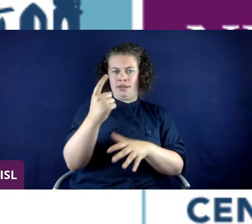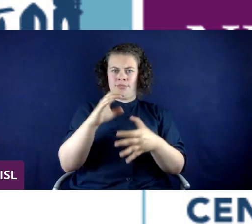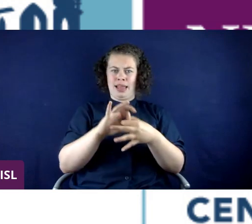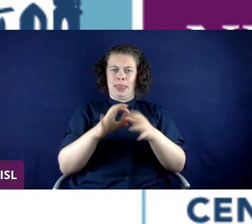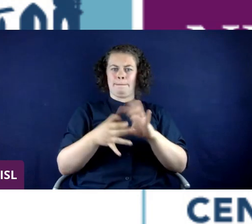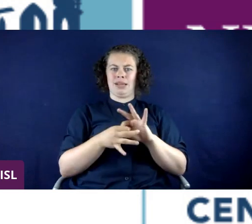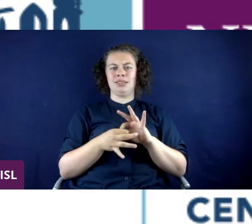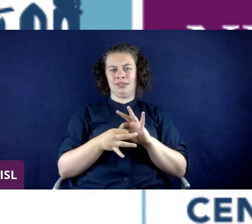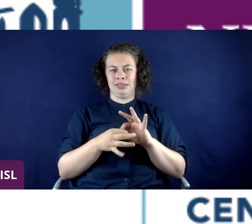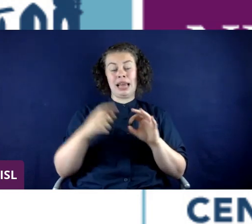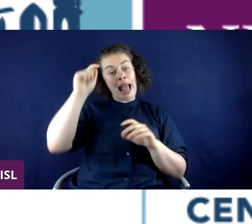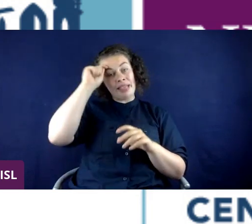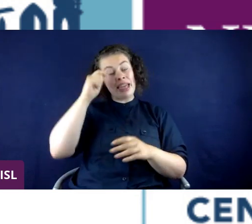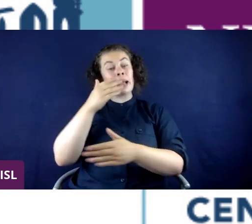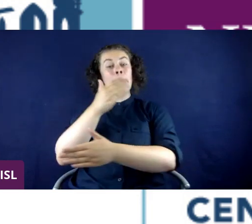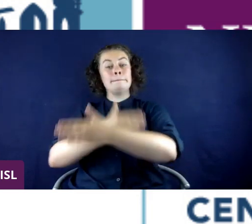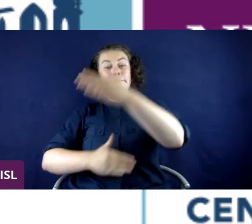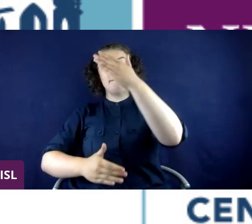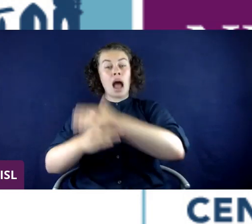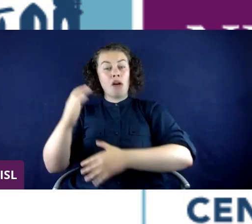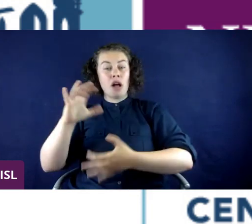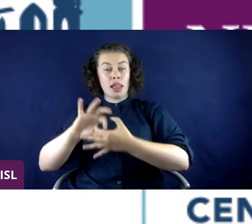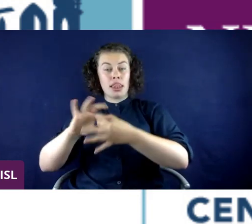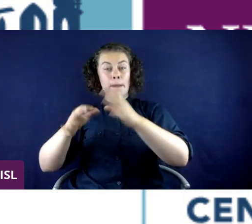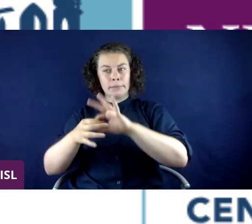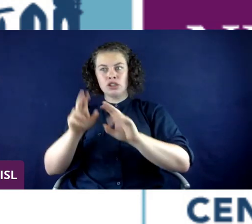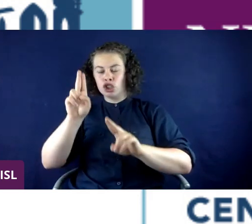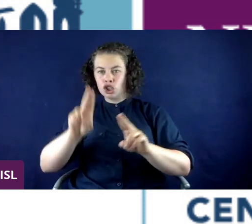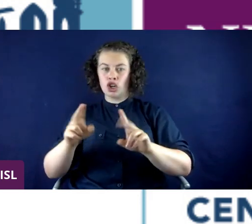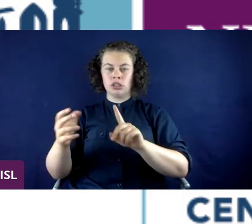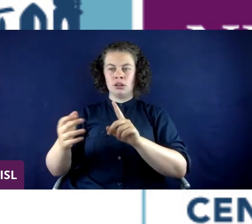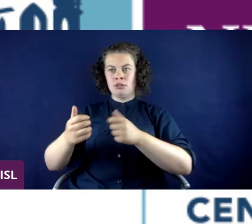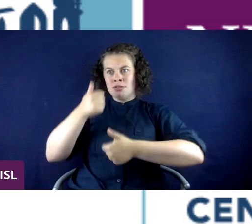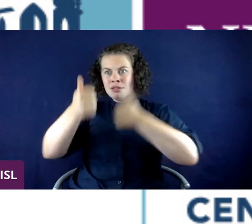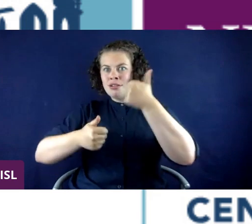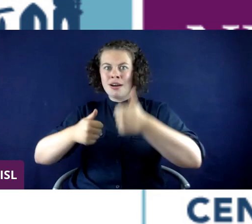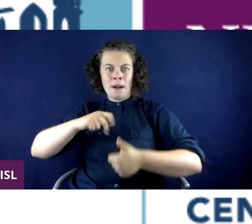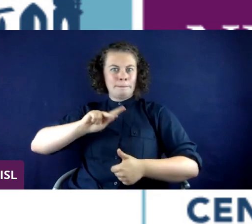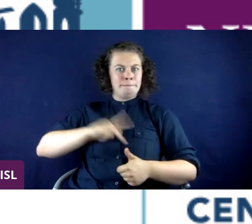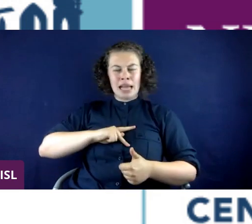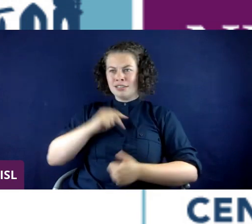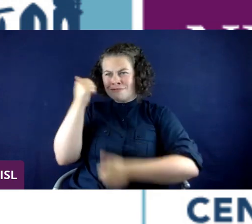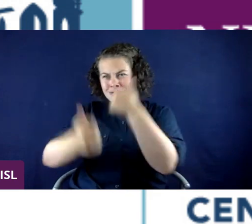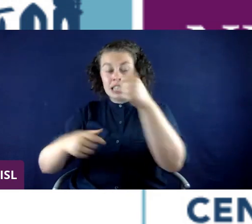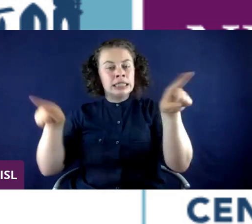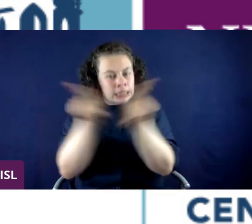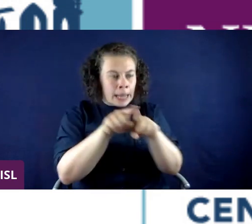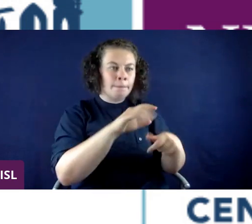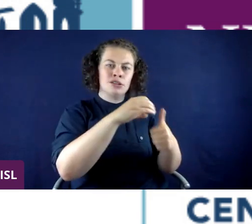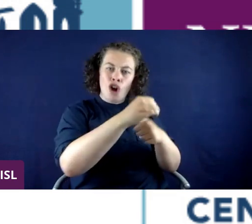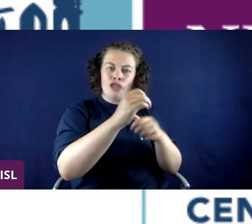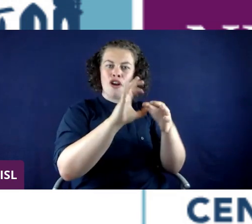should be on the same level of the accomplishments of other Olympic athletes. Instead of doing it